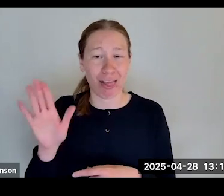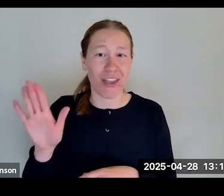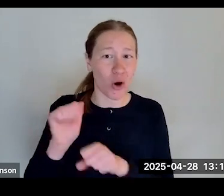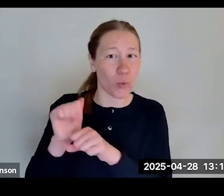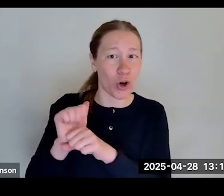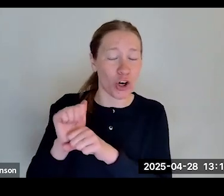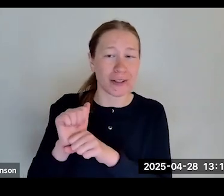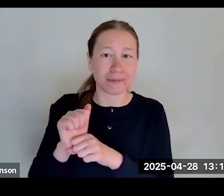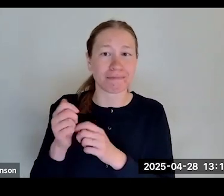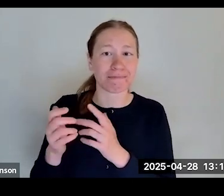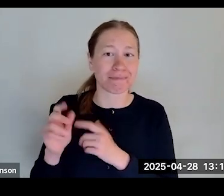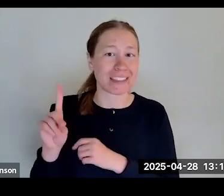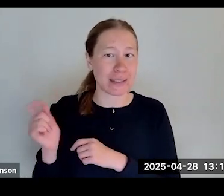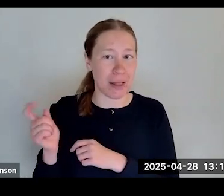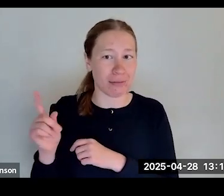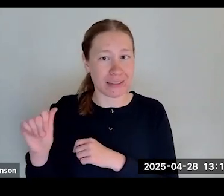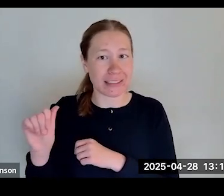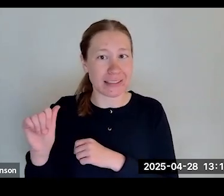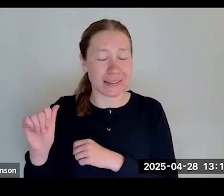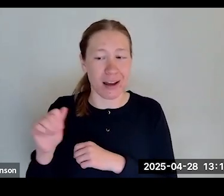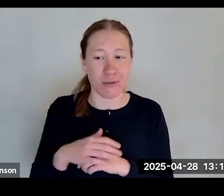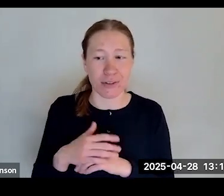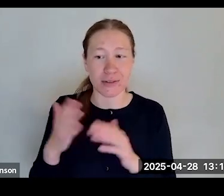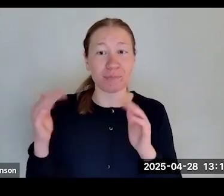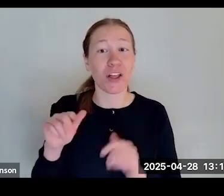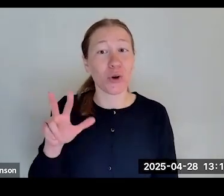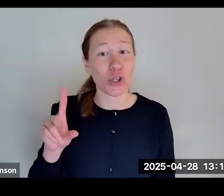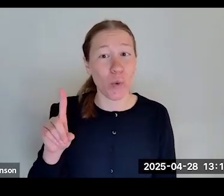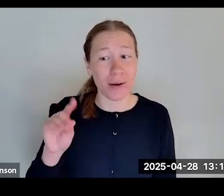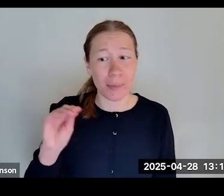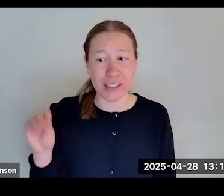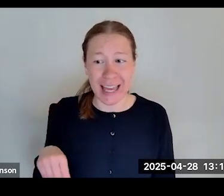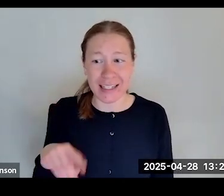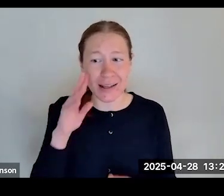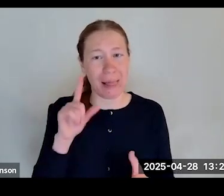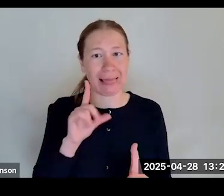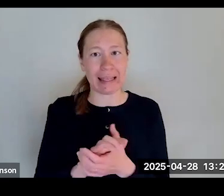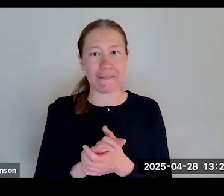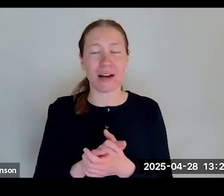and 31% believe that disclosure would cause others to think that they couldn't do their work.